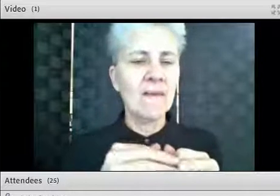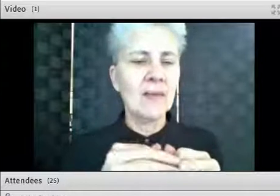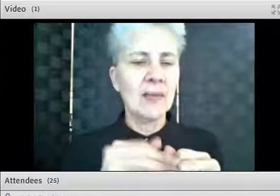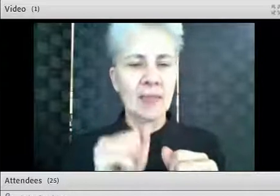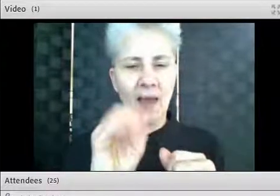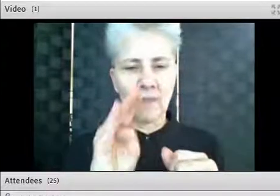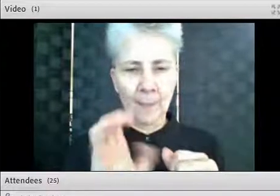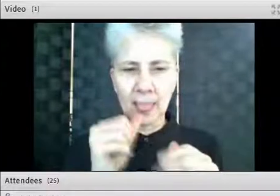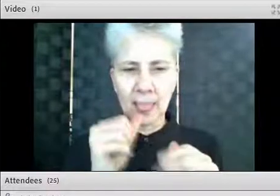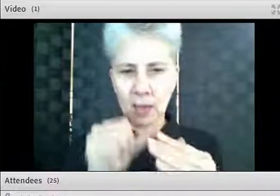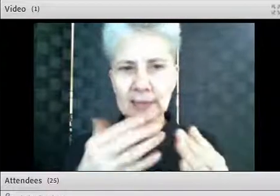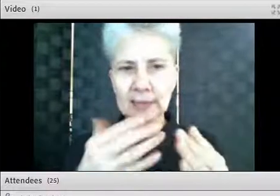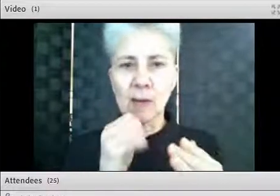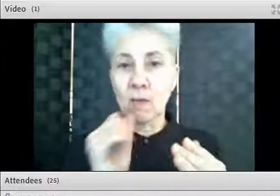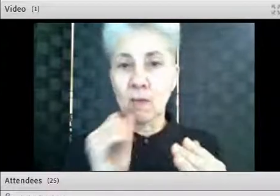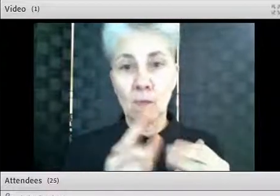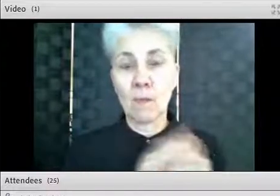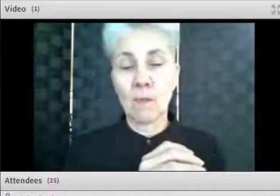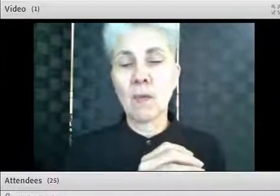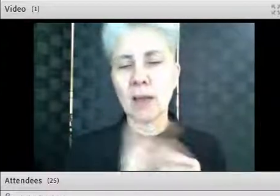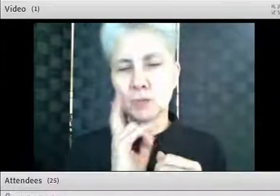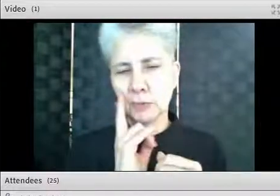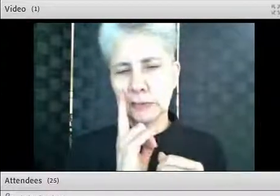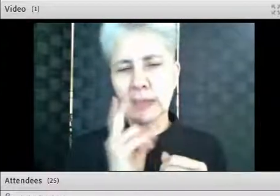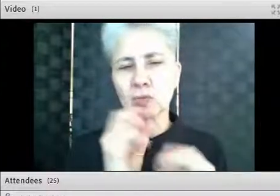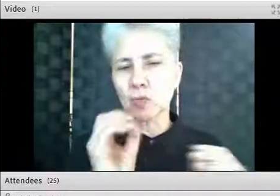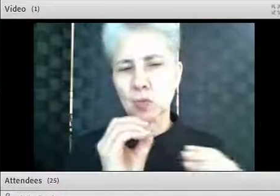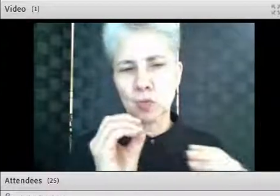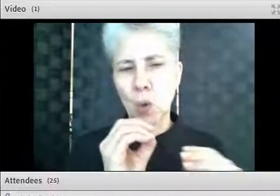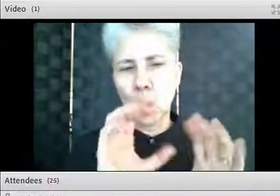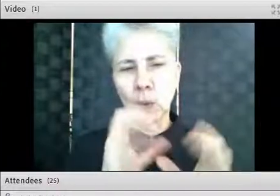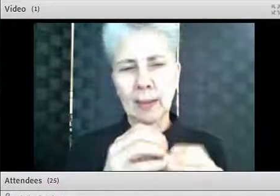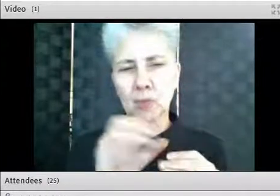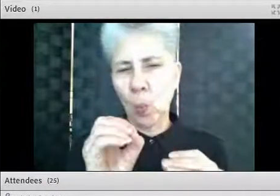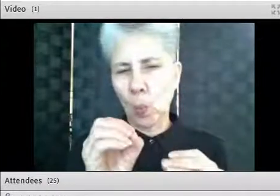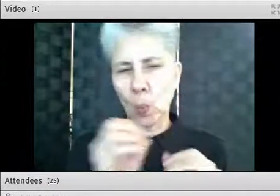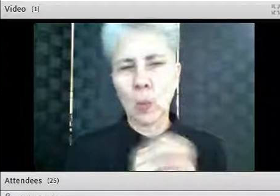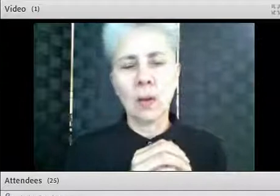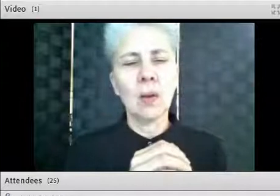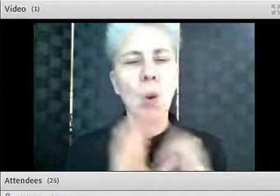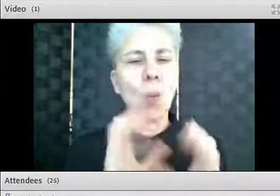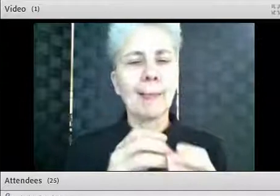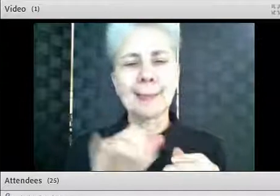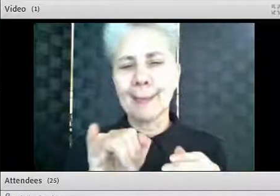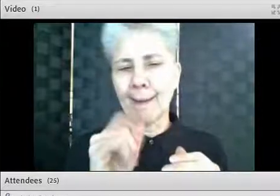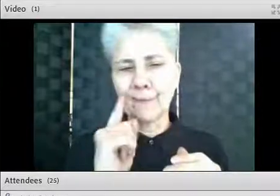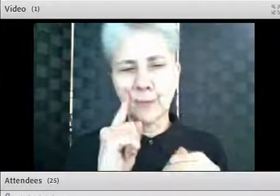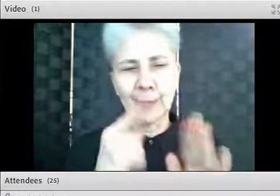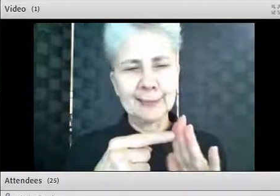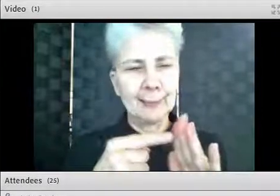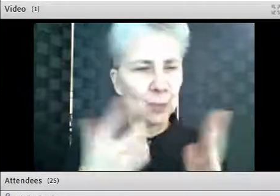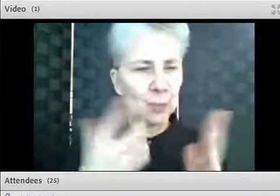As you can see, there's no class O or class I for example, but most of them are here,